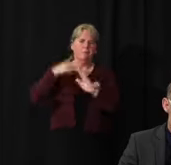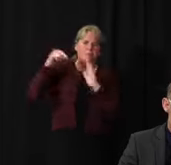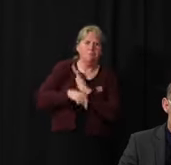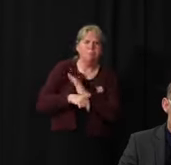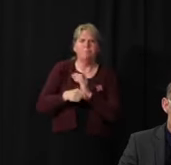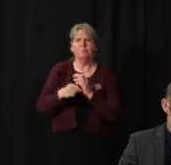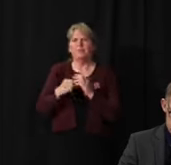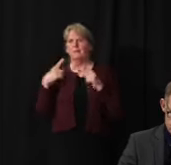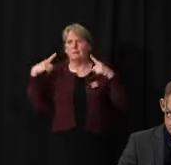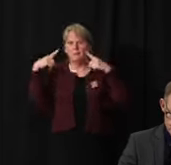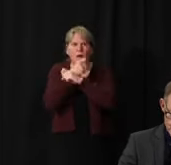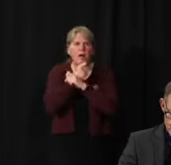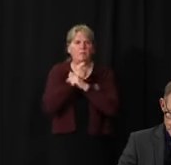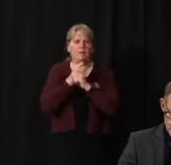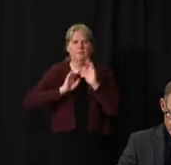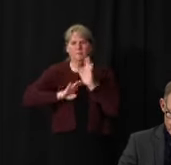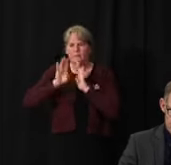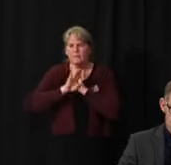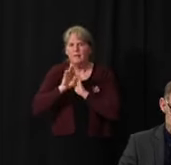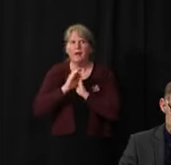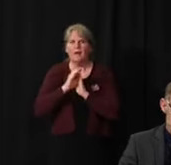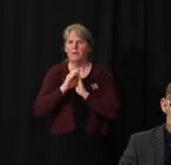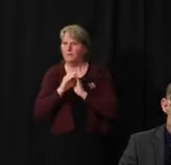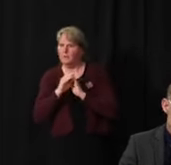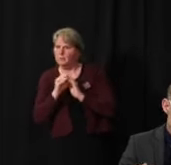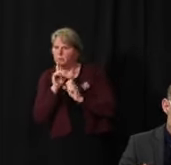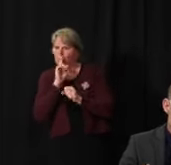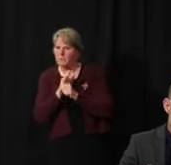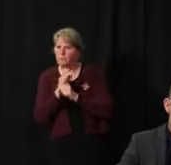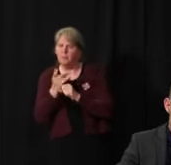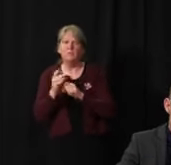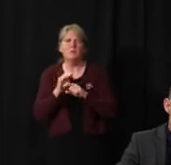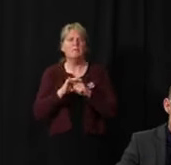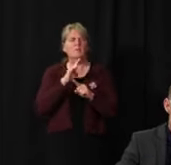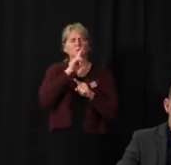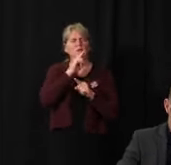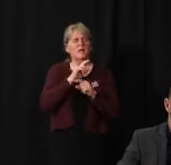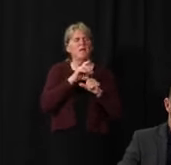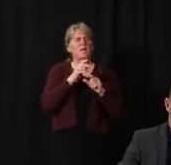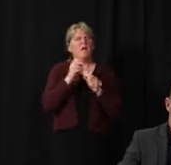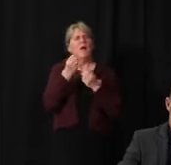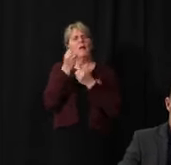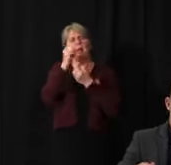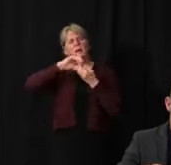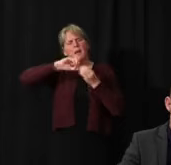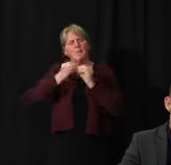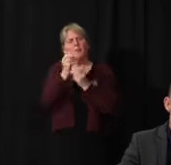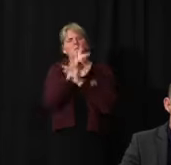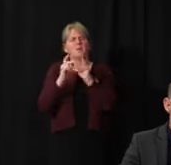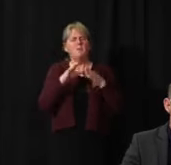They are much more difficult and complex to develop and to validate. They are based rather than on a